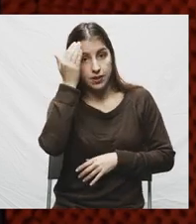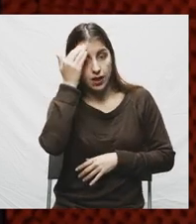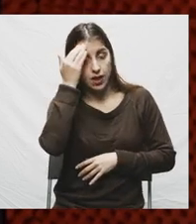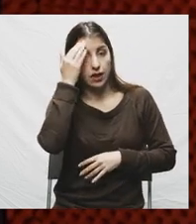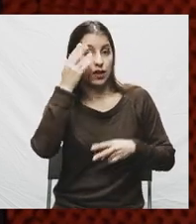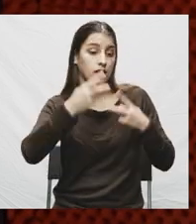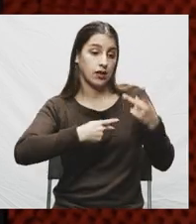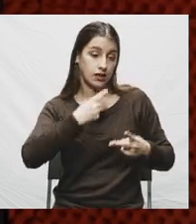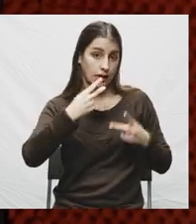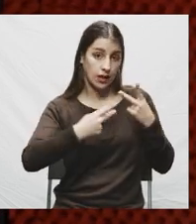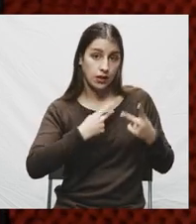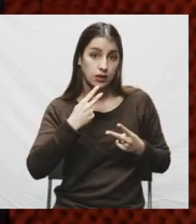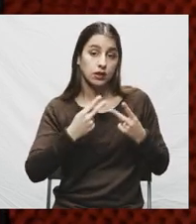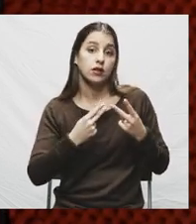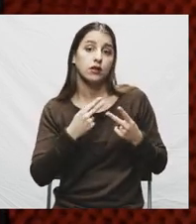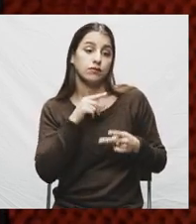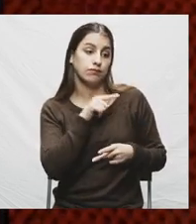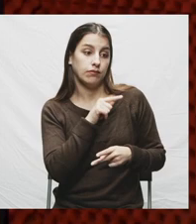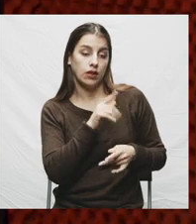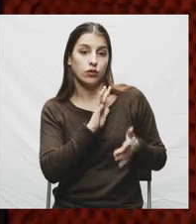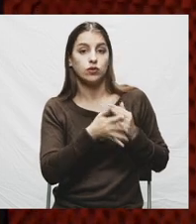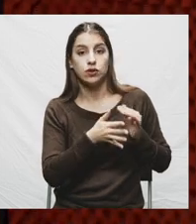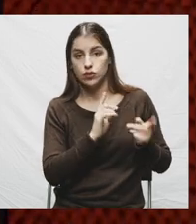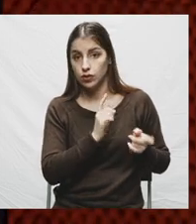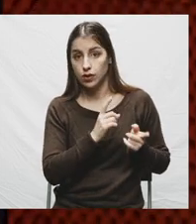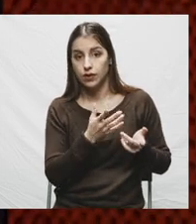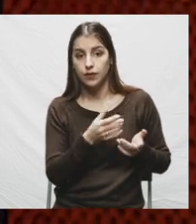And an ability to analyse what’s happening,